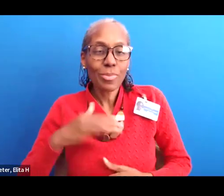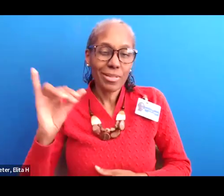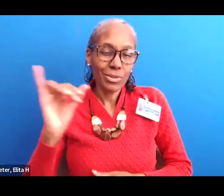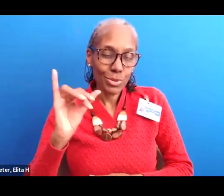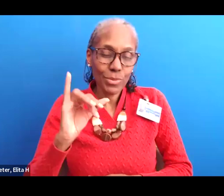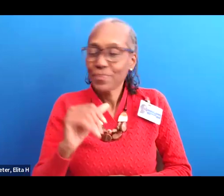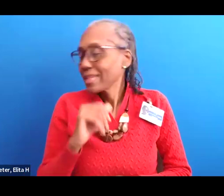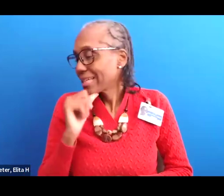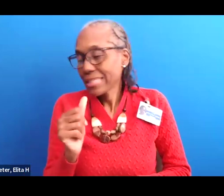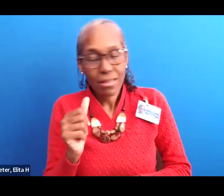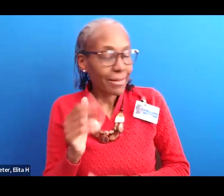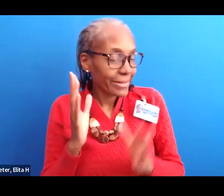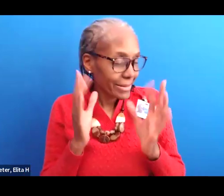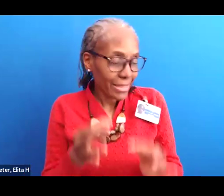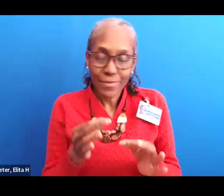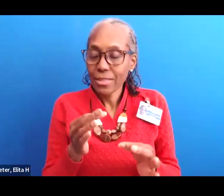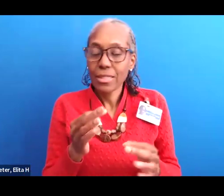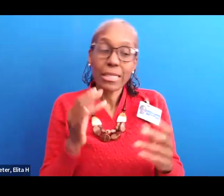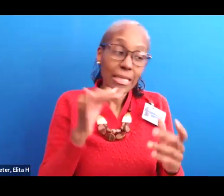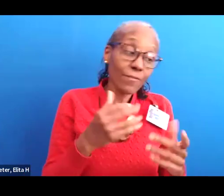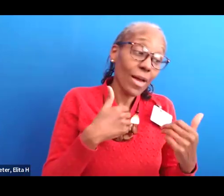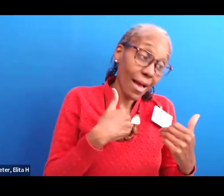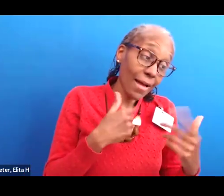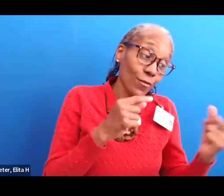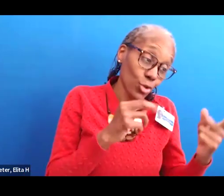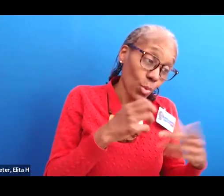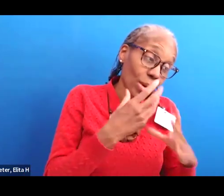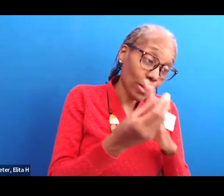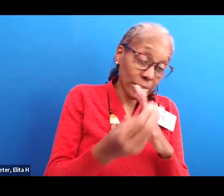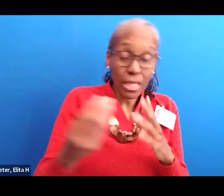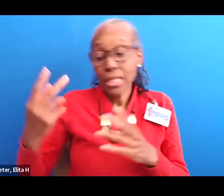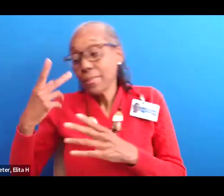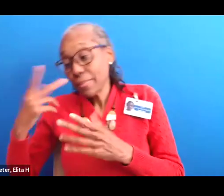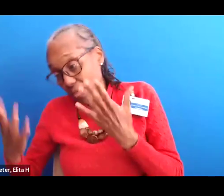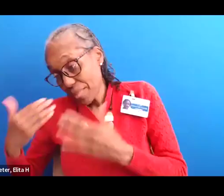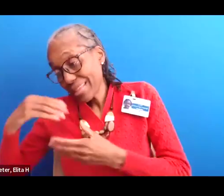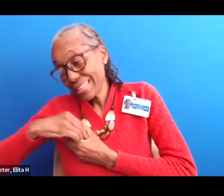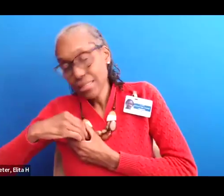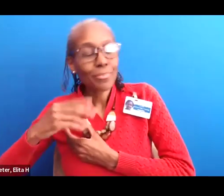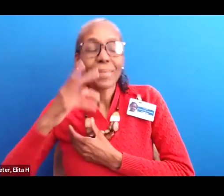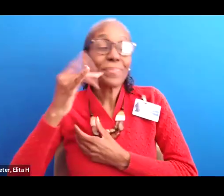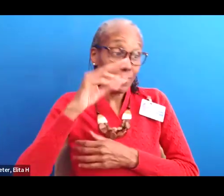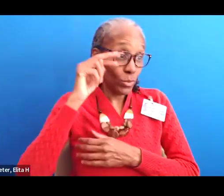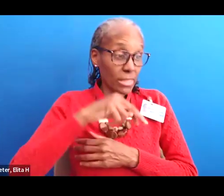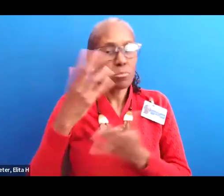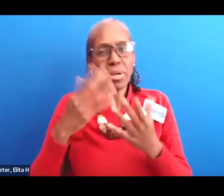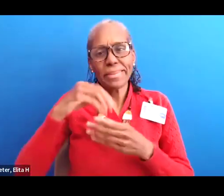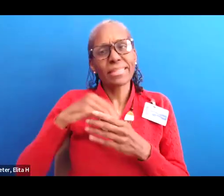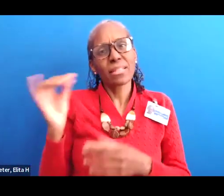It's not a given that one equals the other. But if you see it on the outside of your body, it's probably on the inside of your body.